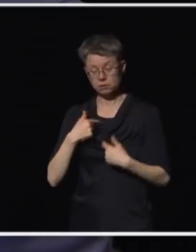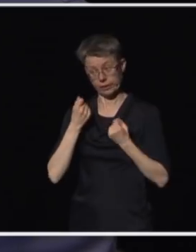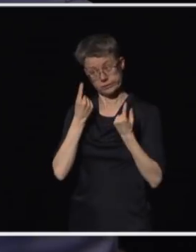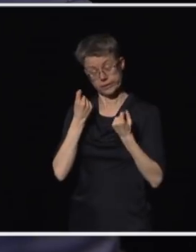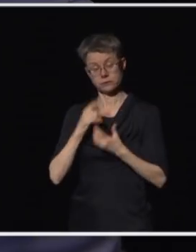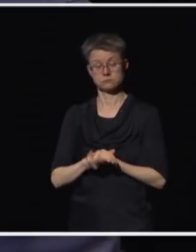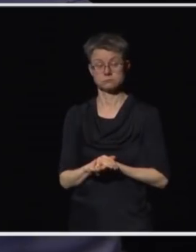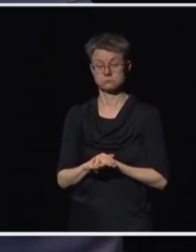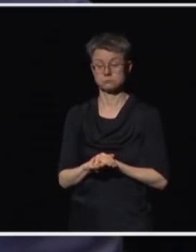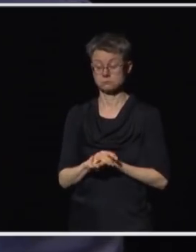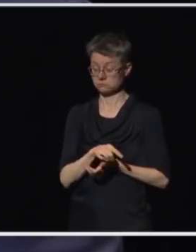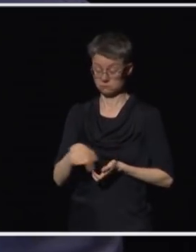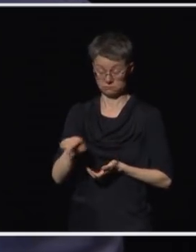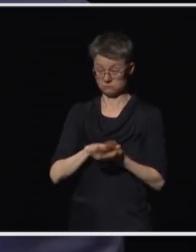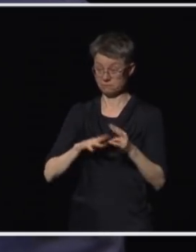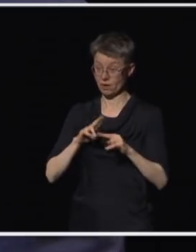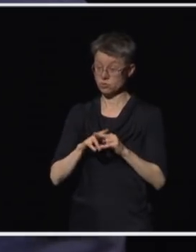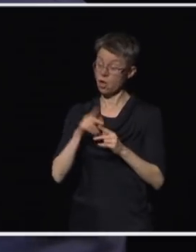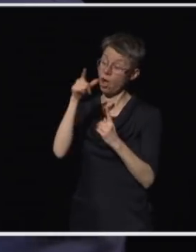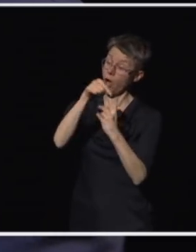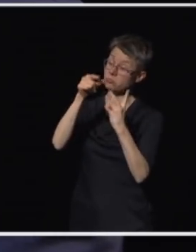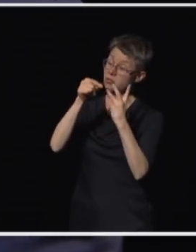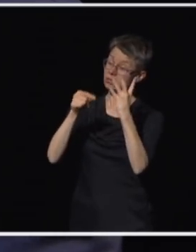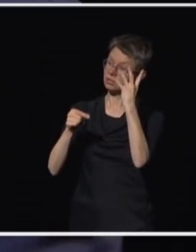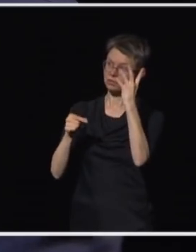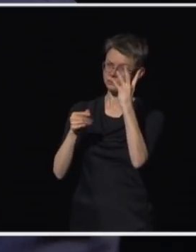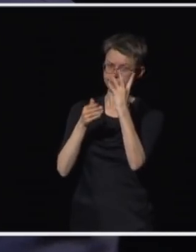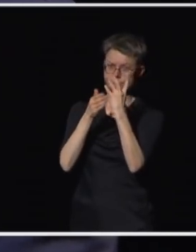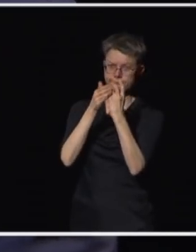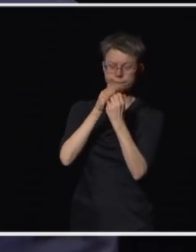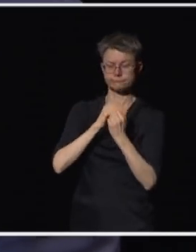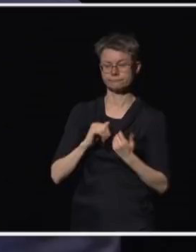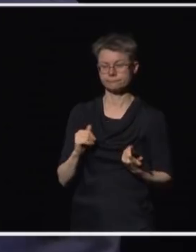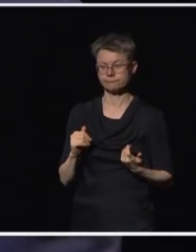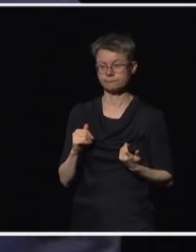These are parents with not many options. You know, I was, you know, the sixth of seven kids.